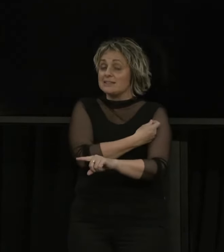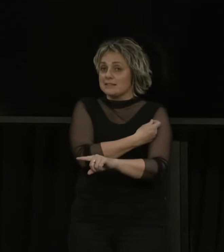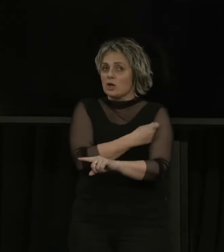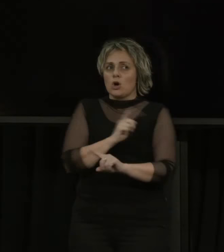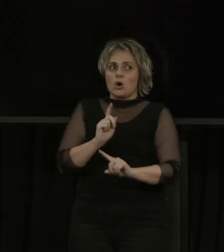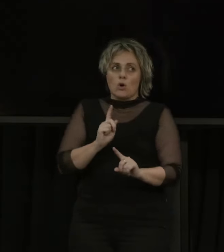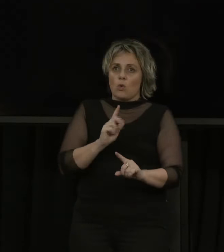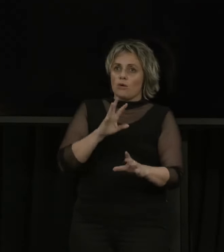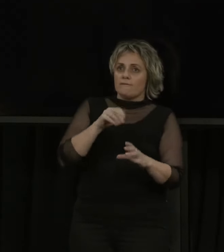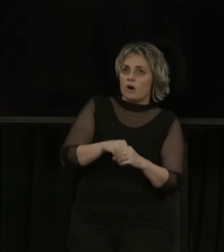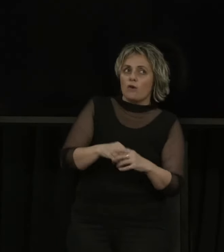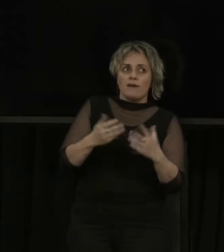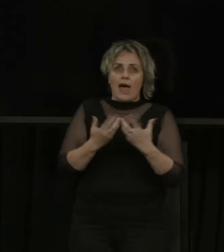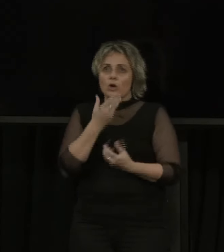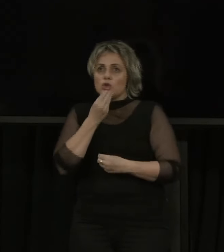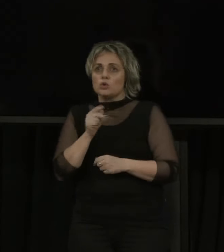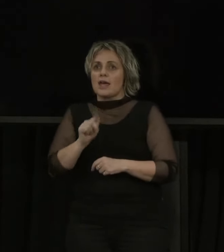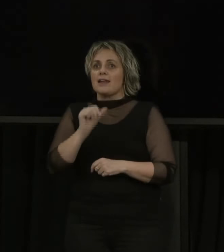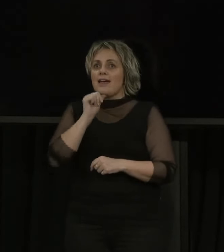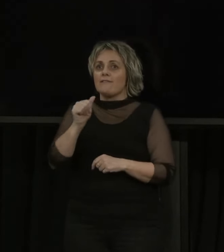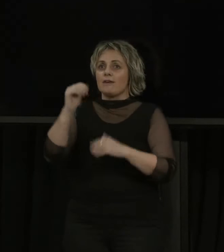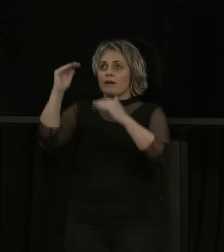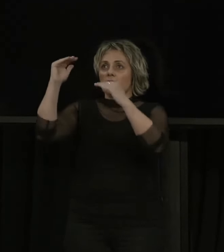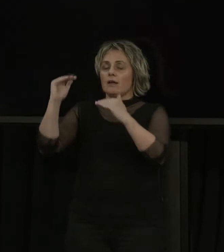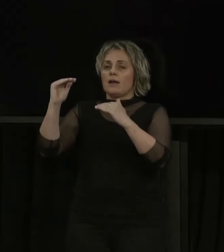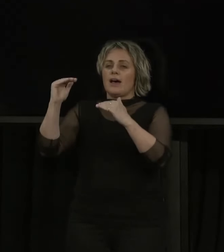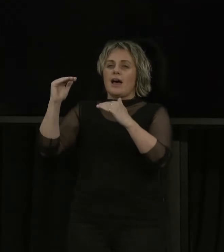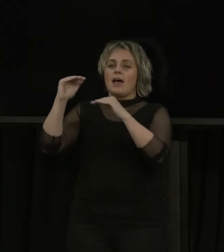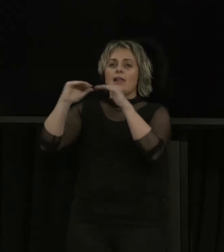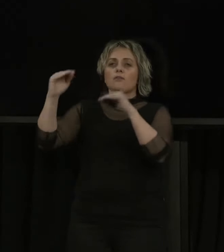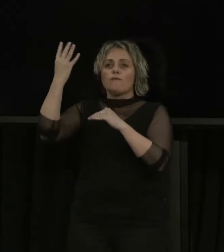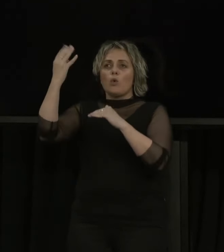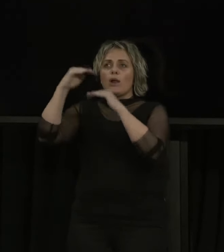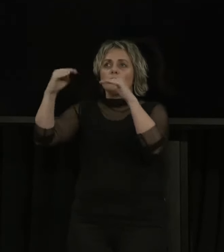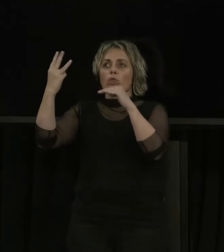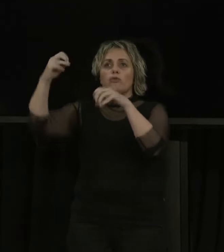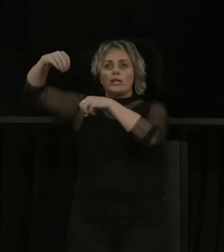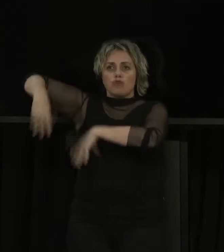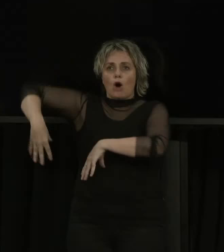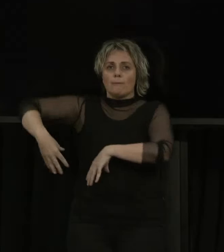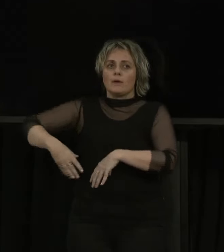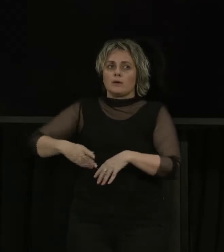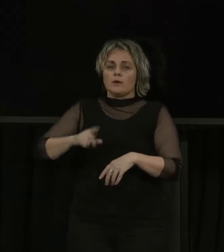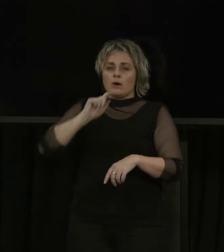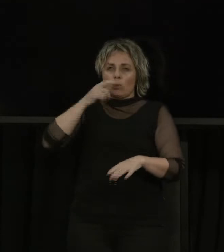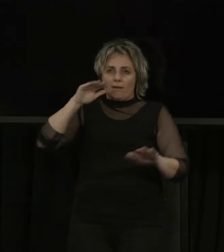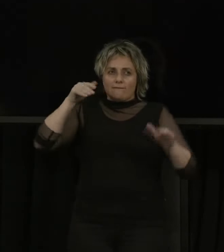aggressive approach with COVID. We always have and we will continue to do so, but also talking about the roles that vaccines can play if we're not going to use level IV and level